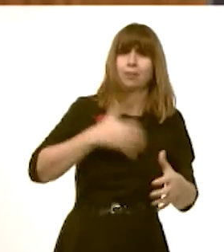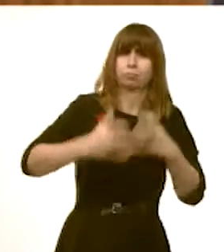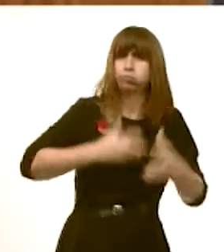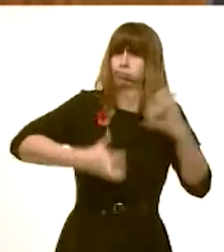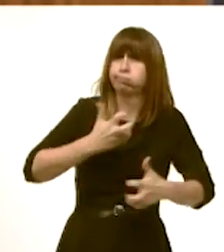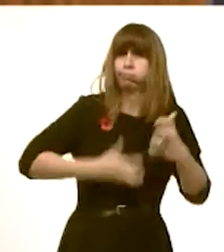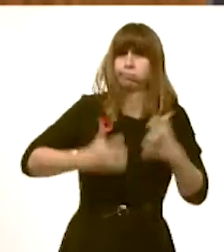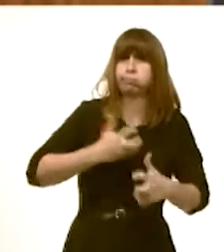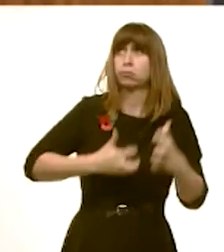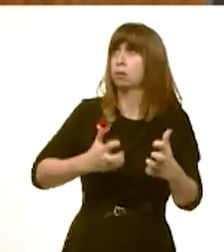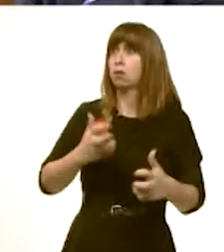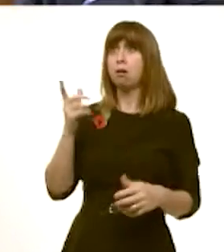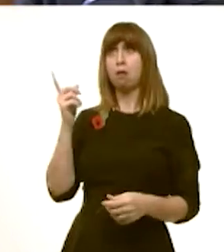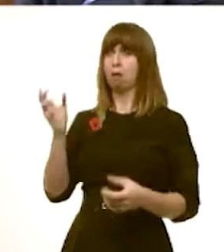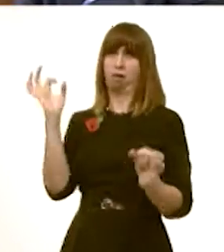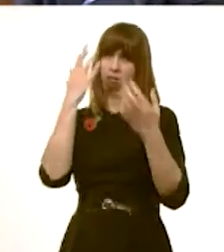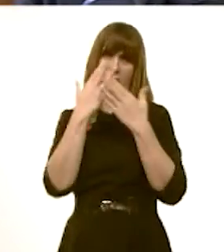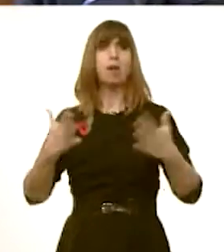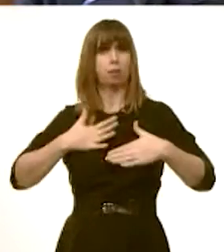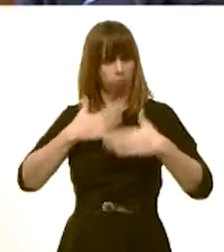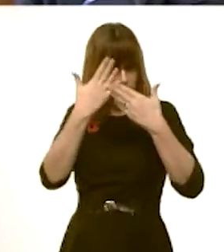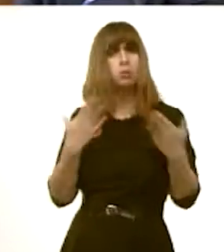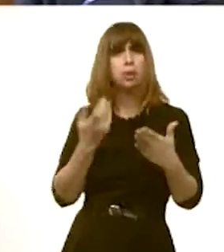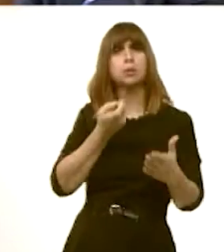UK Government that it deserves to make sure that the energy costs that are hampering the